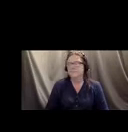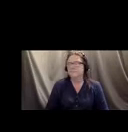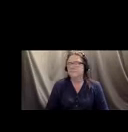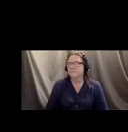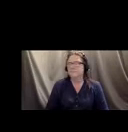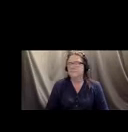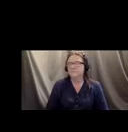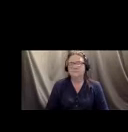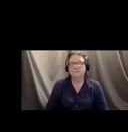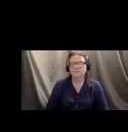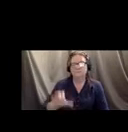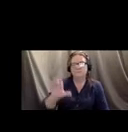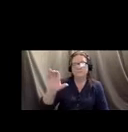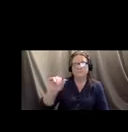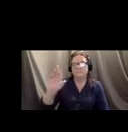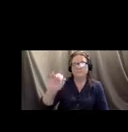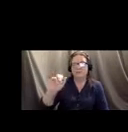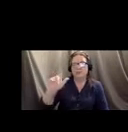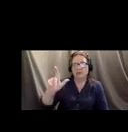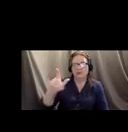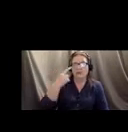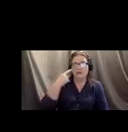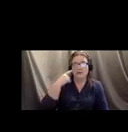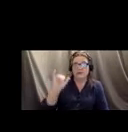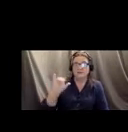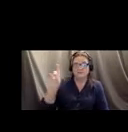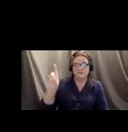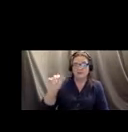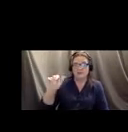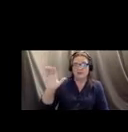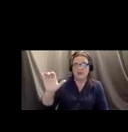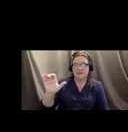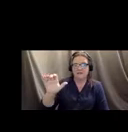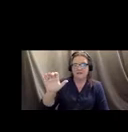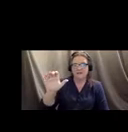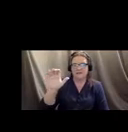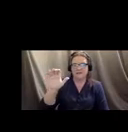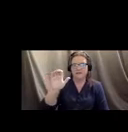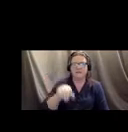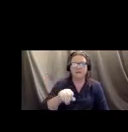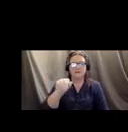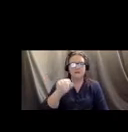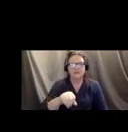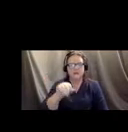And Carolyn, is that for deck? Carolyn Nava: Yes.